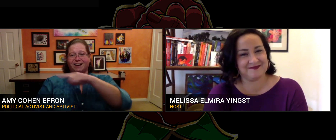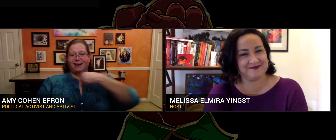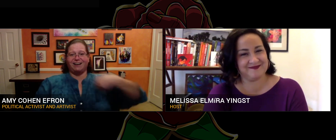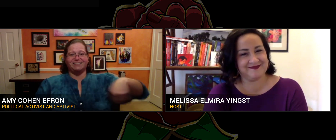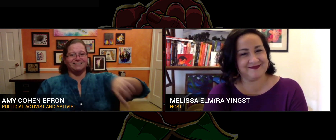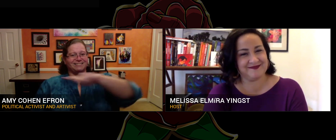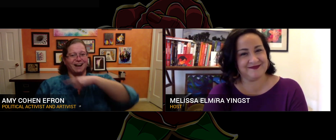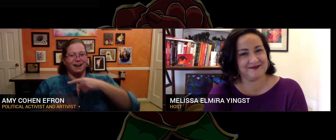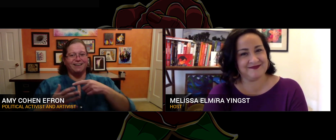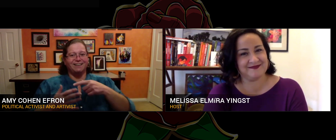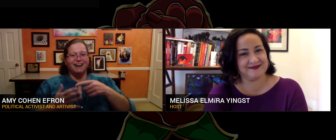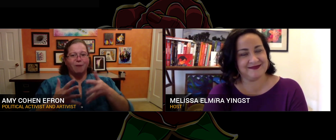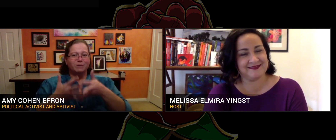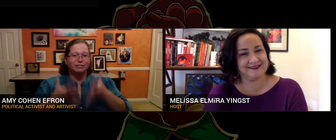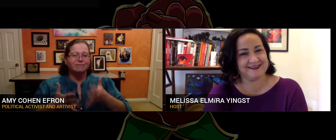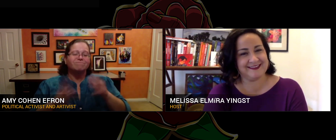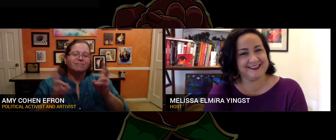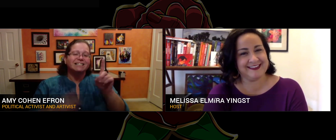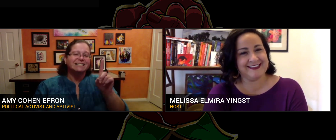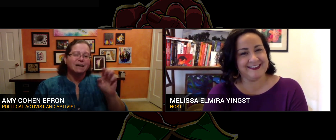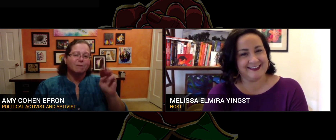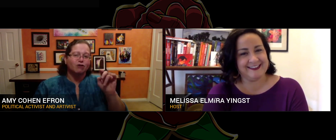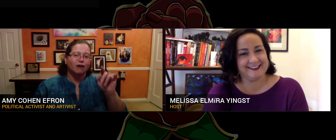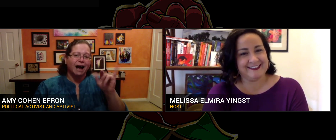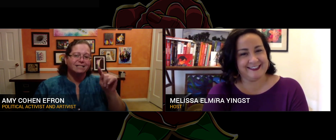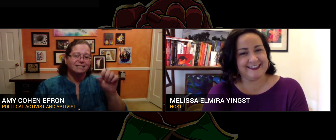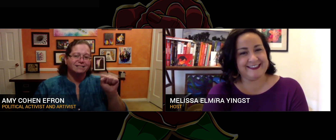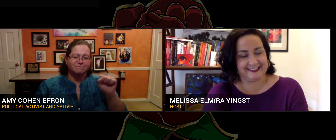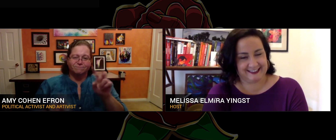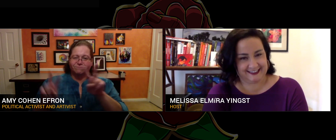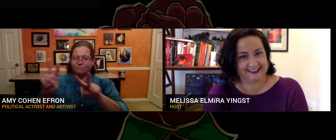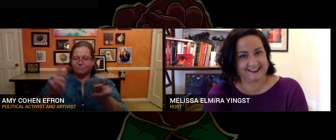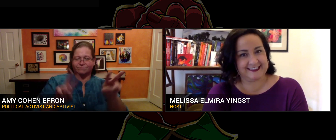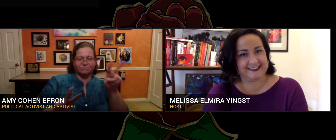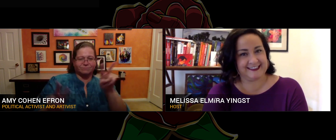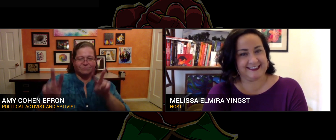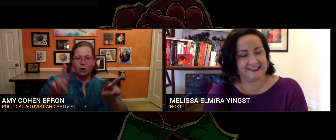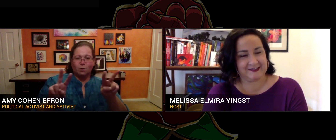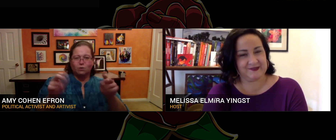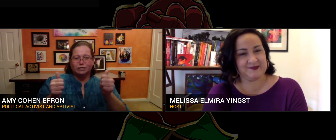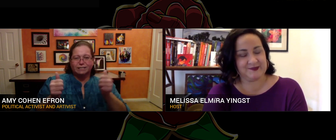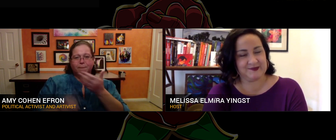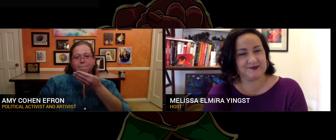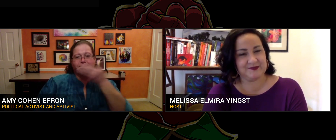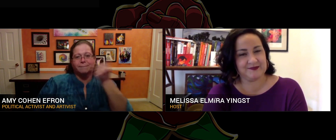Let us Americans, Democrats, decide which one is